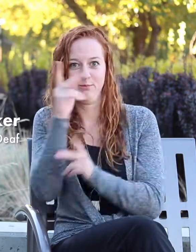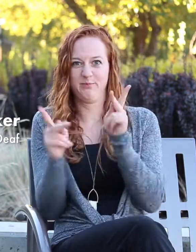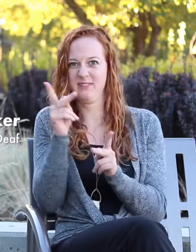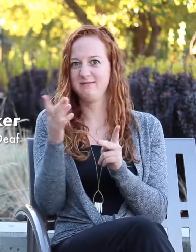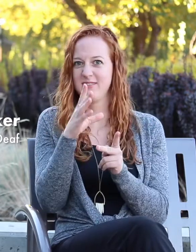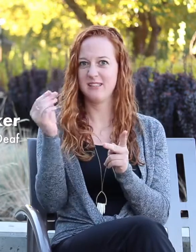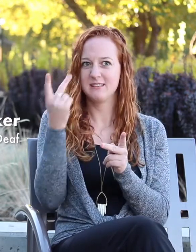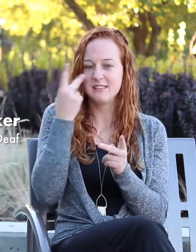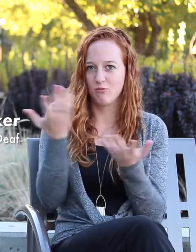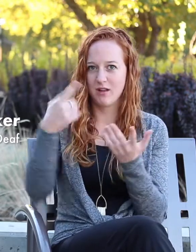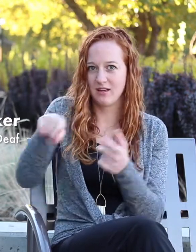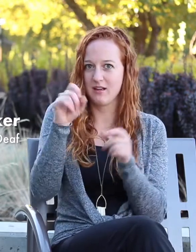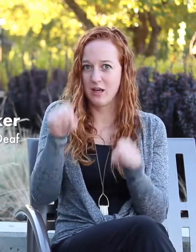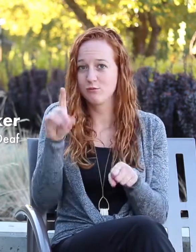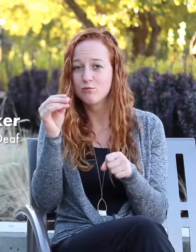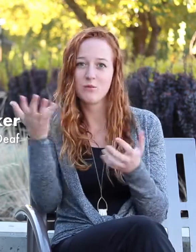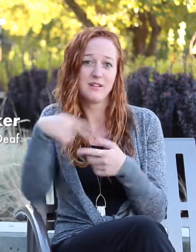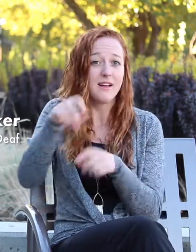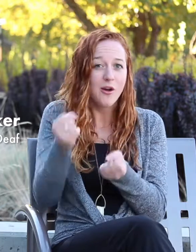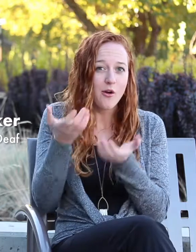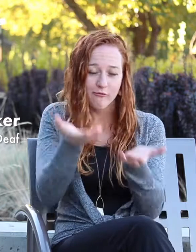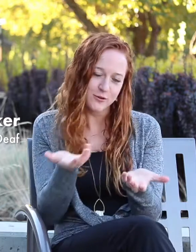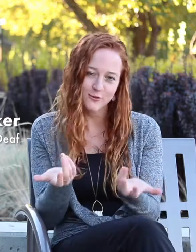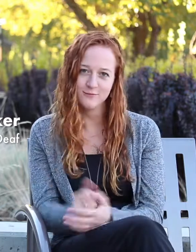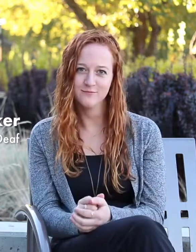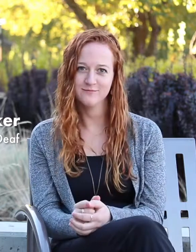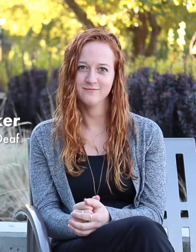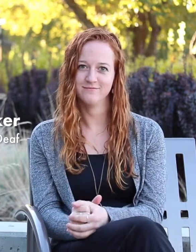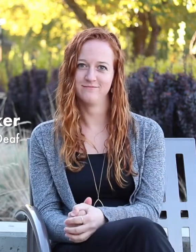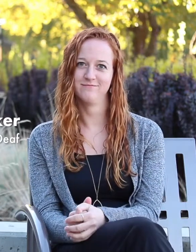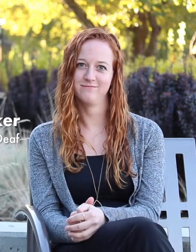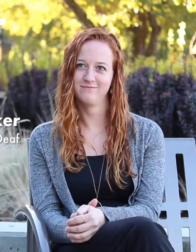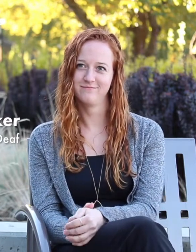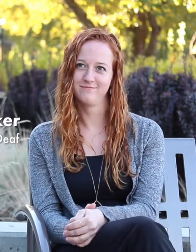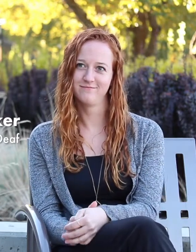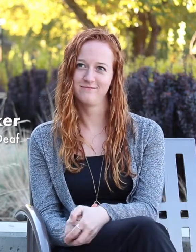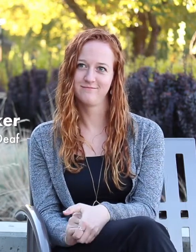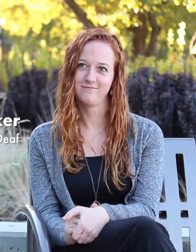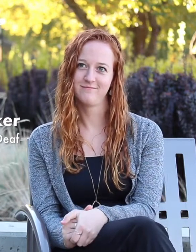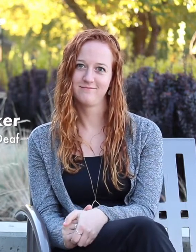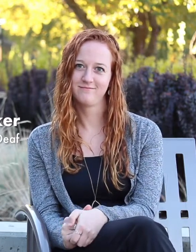rather than taking on what it would take to interact with a person in a different way than what they're used to doing.